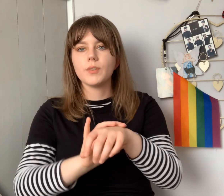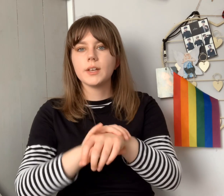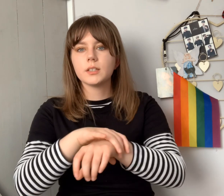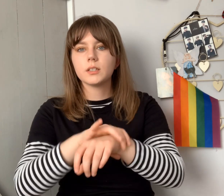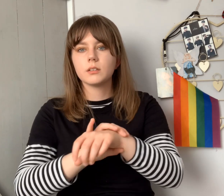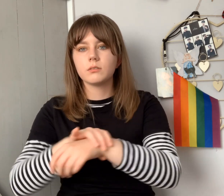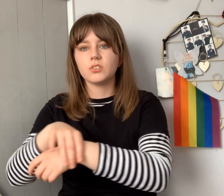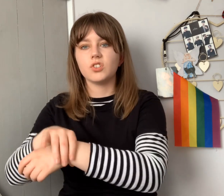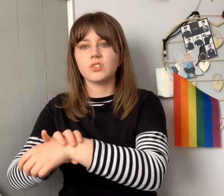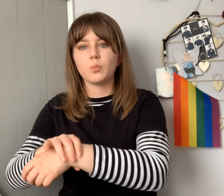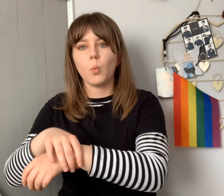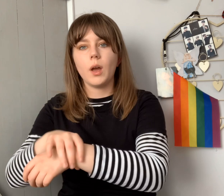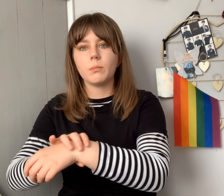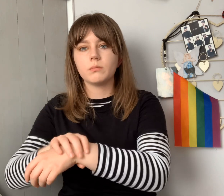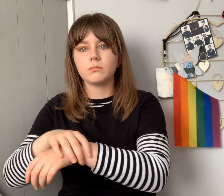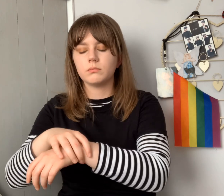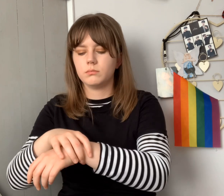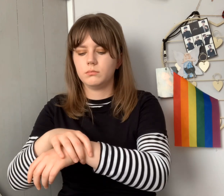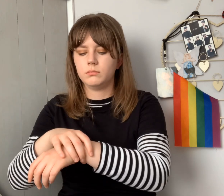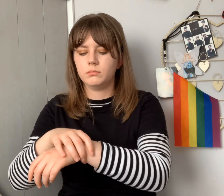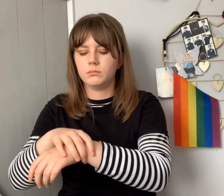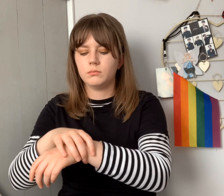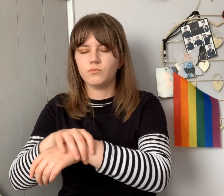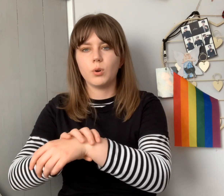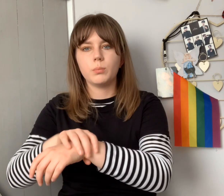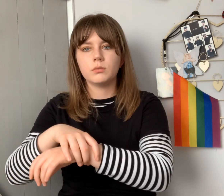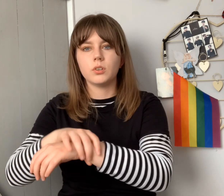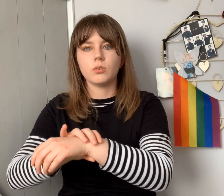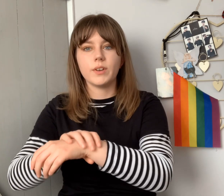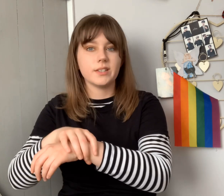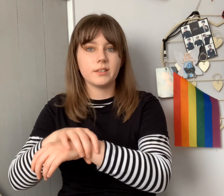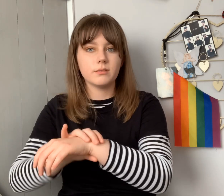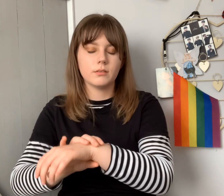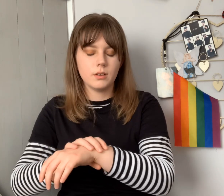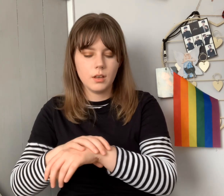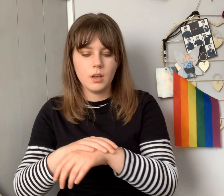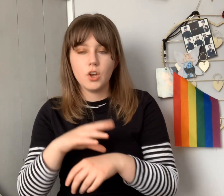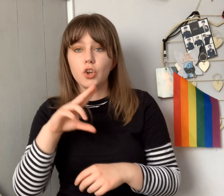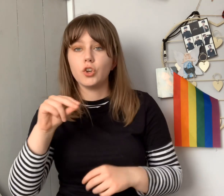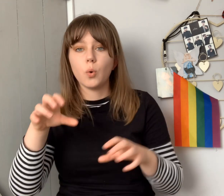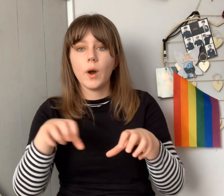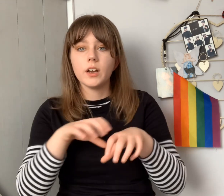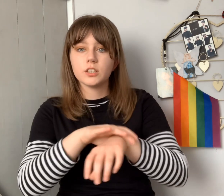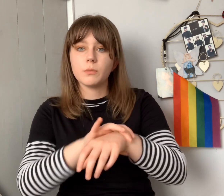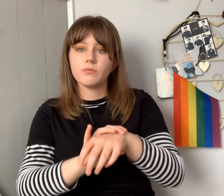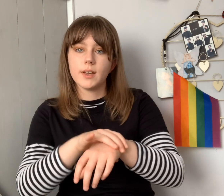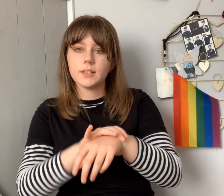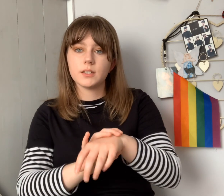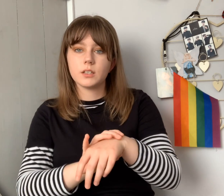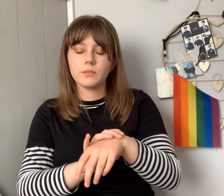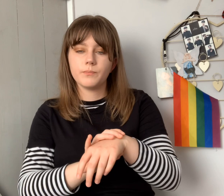"My wrist"so wipe your- rub your wrist "No ice on my wrist"